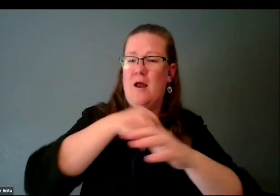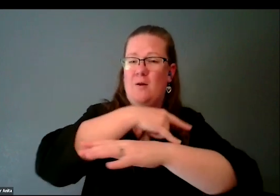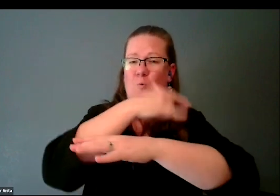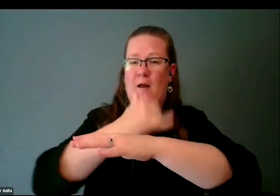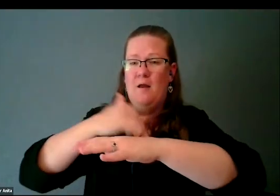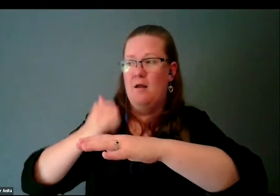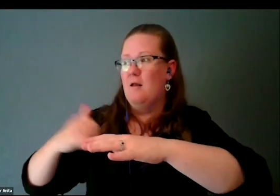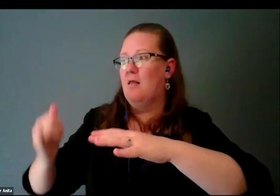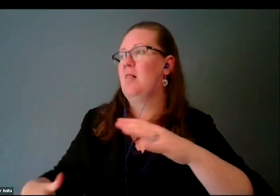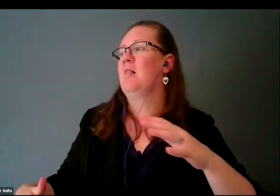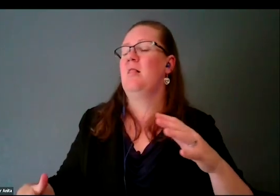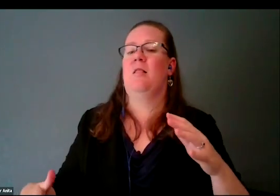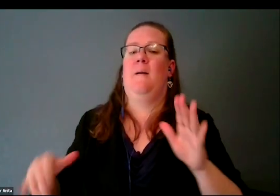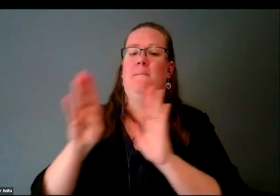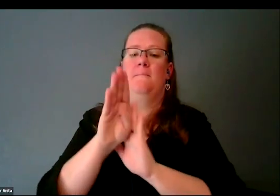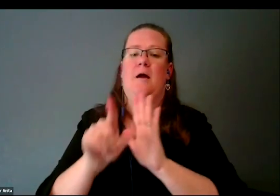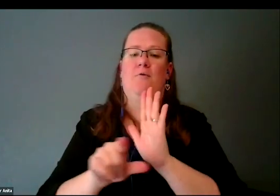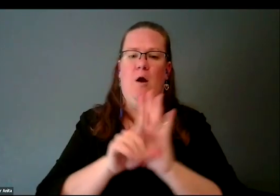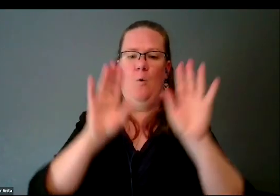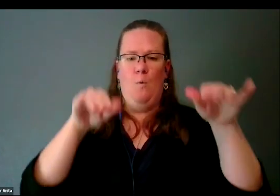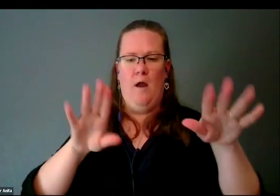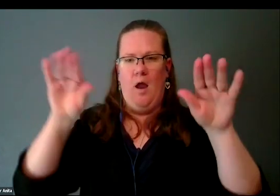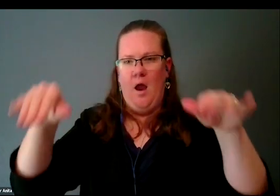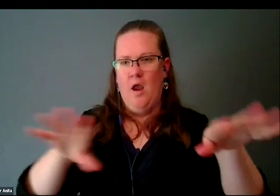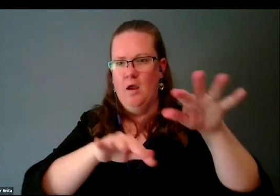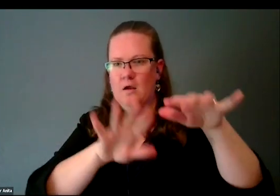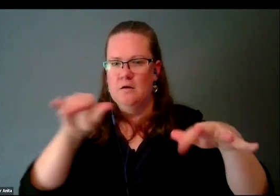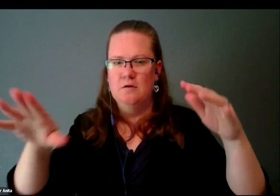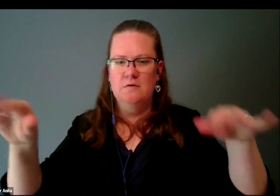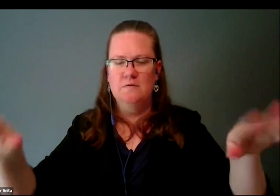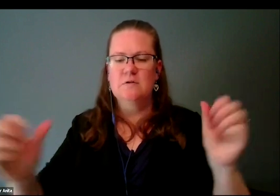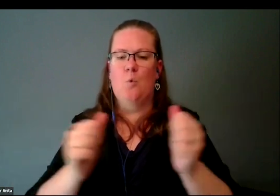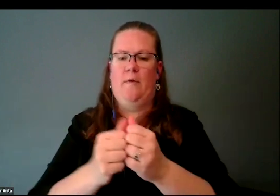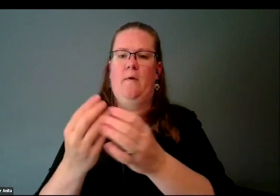In the background, there are these waves cutting through the middle with the plant we had described earlier.